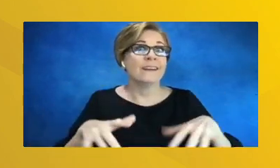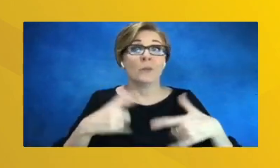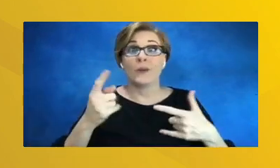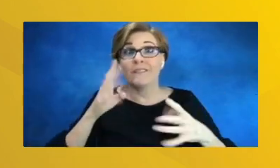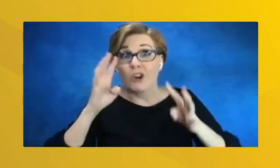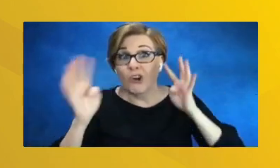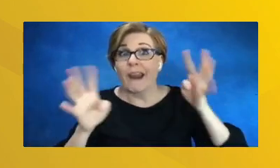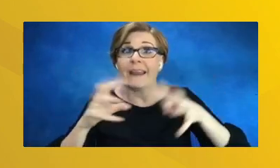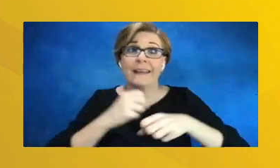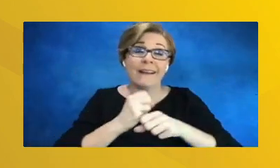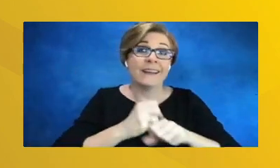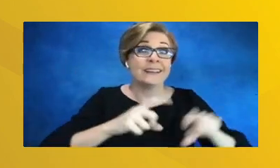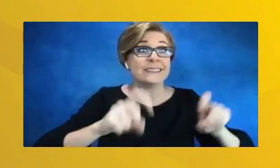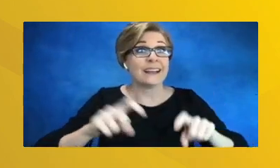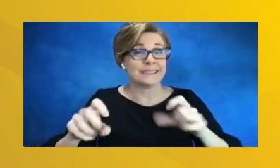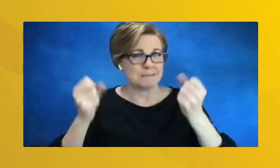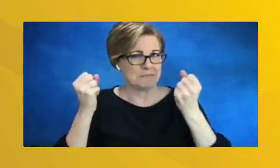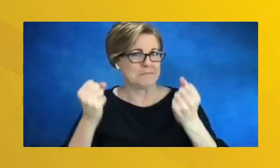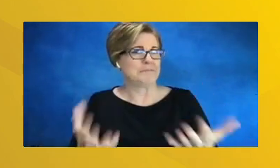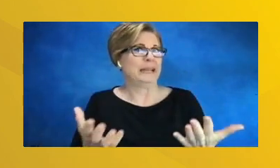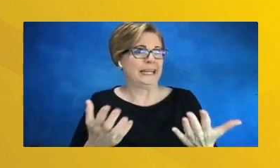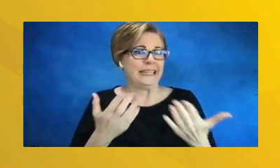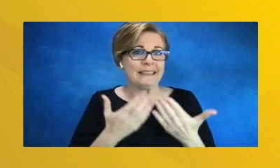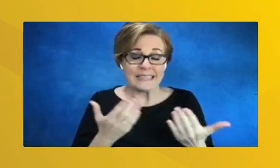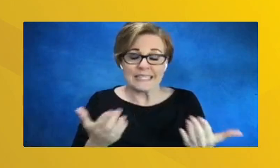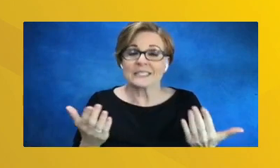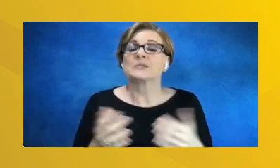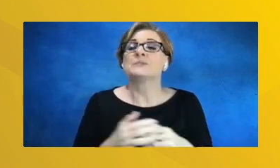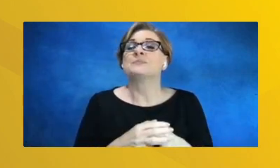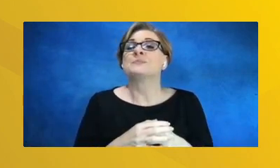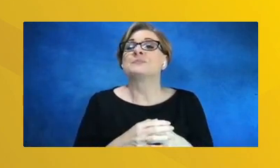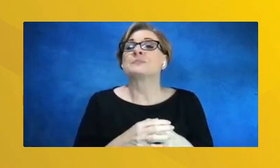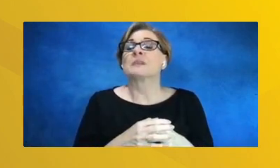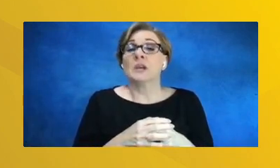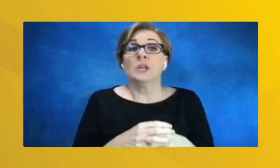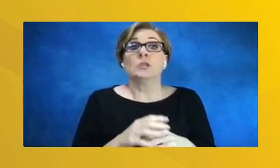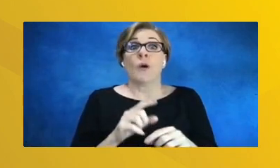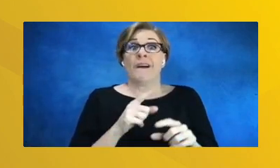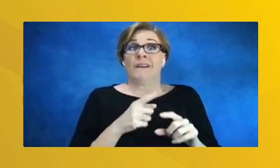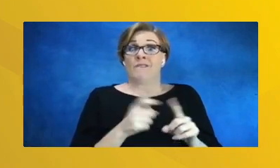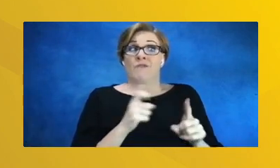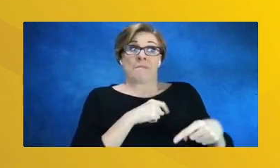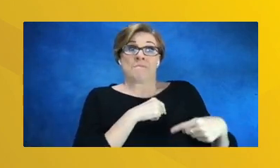And so after this, we needed to really take a step back and evaluate.